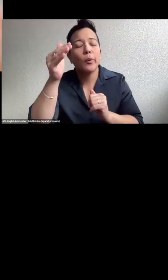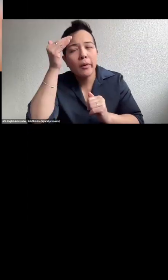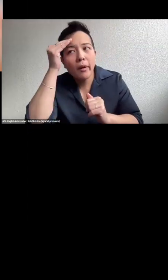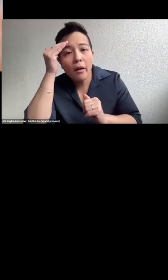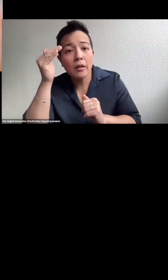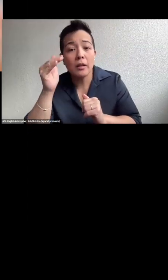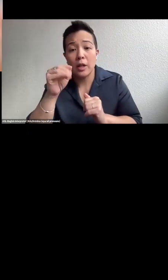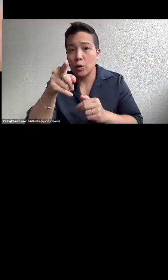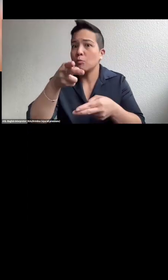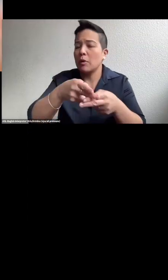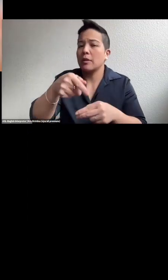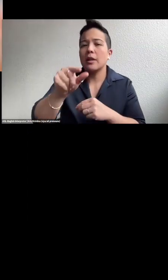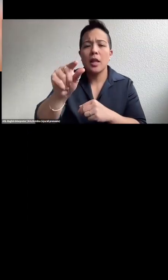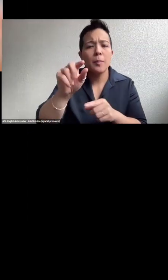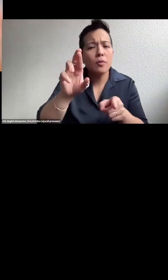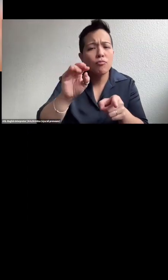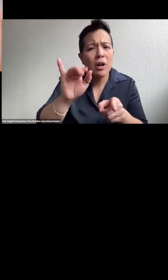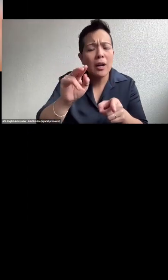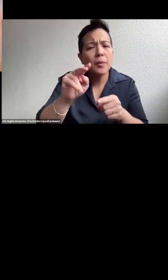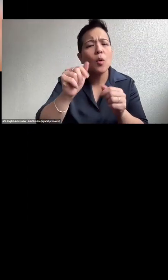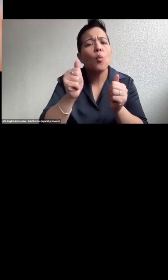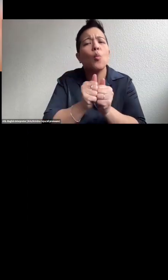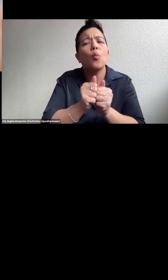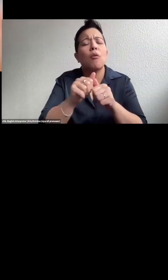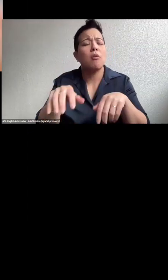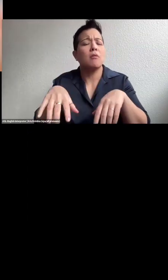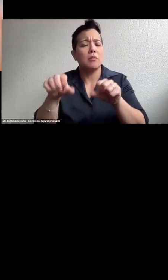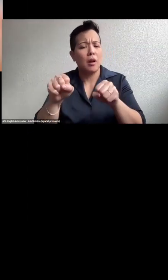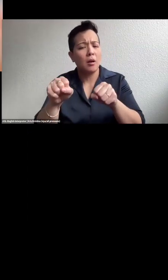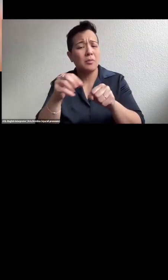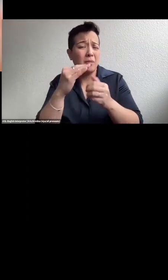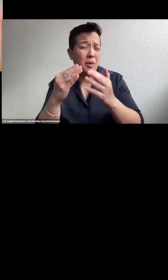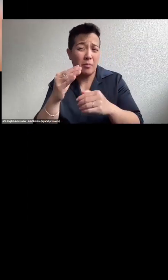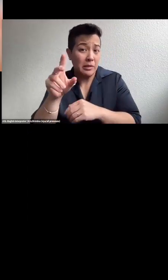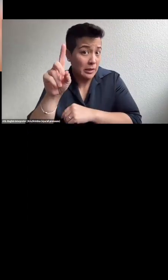you mentioned this a little bit, Robin, with adoption and maybe disability as well. How did